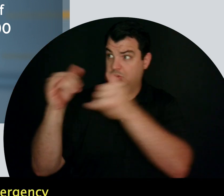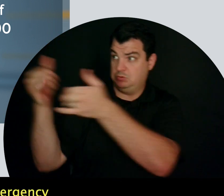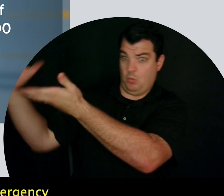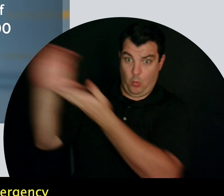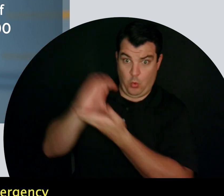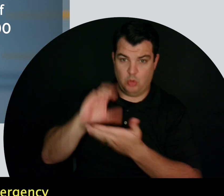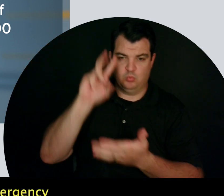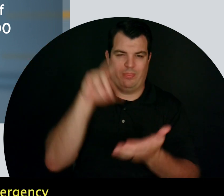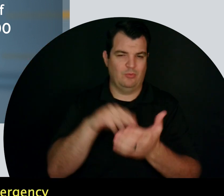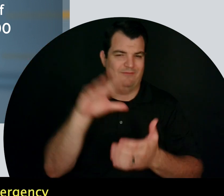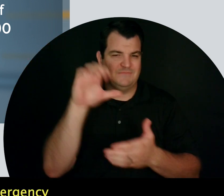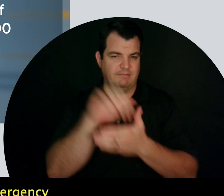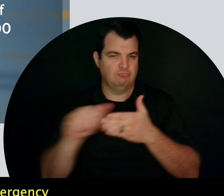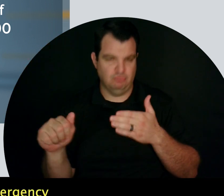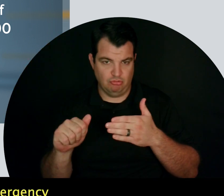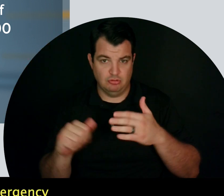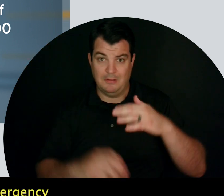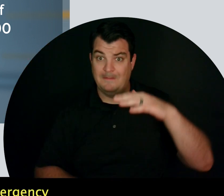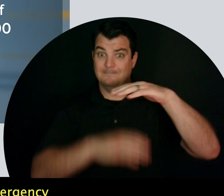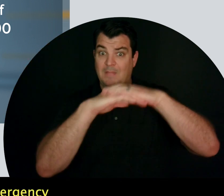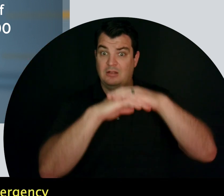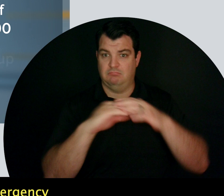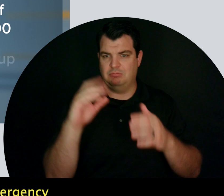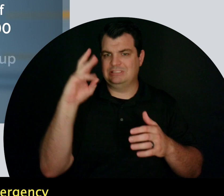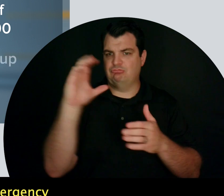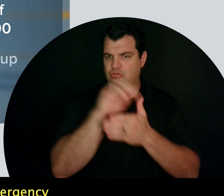The maximum emergency award amount is $2,500.